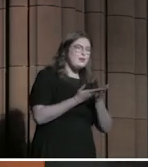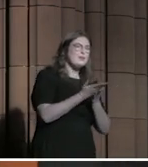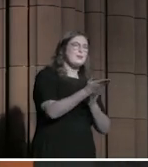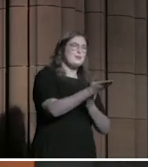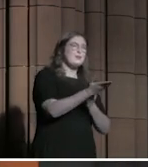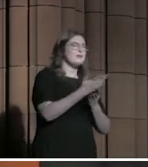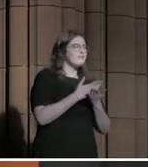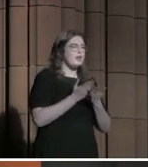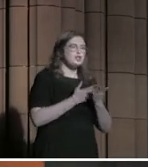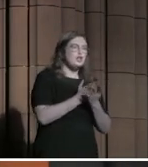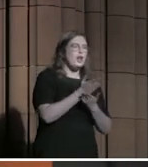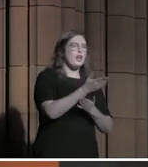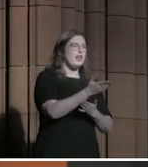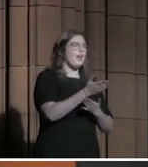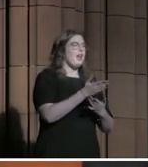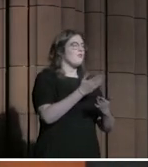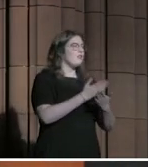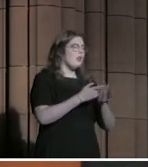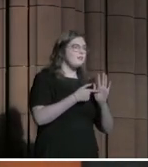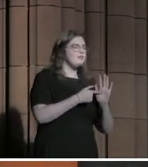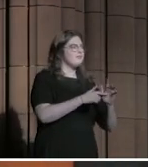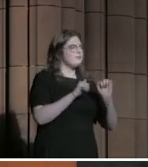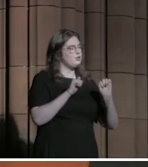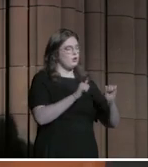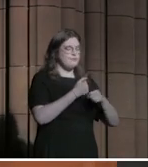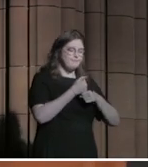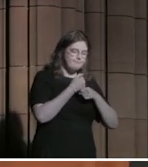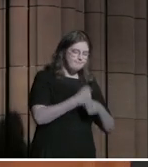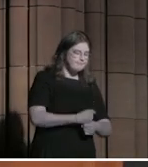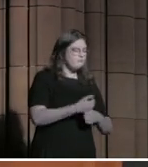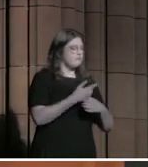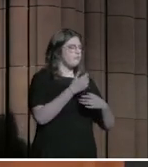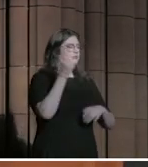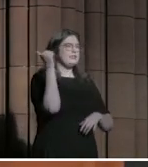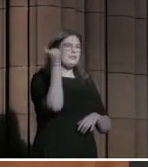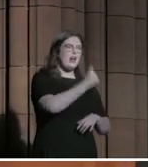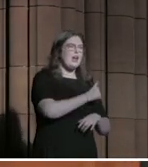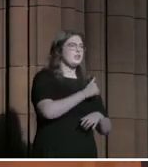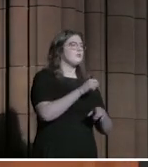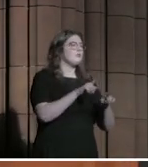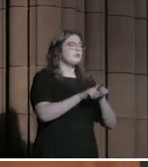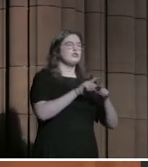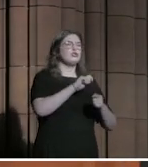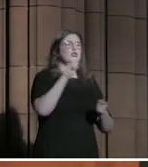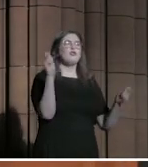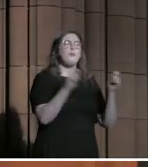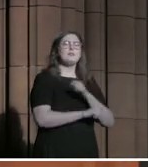it's a testament to your perseverance, your intellect, and a transformative journey that you've taken